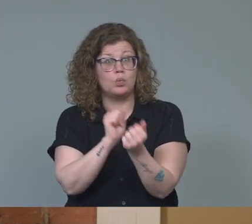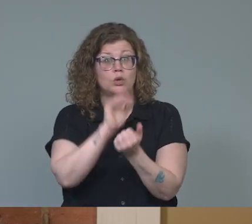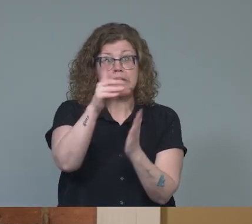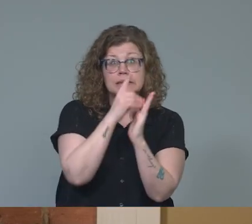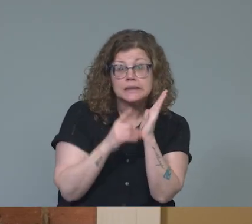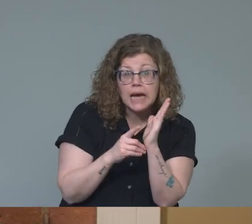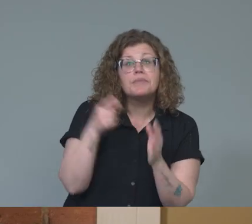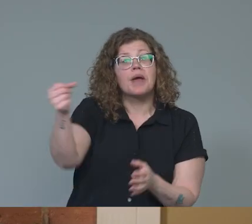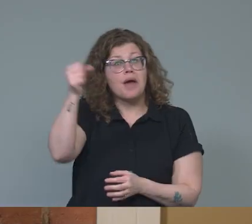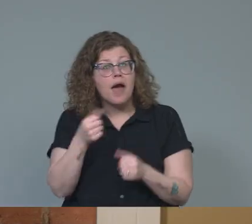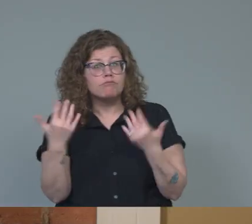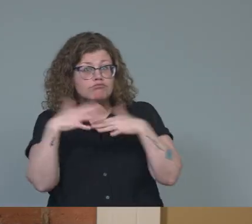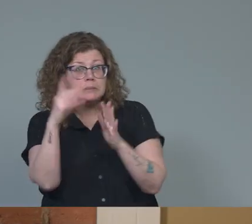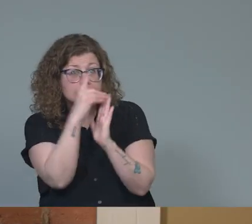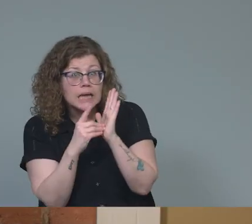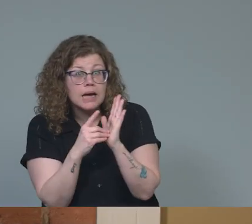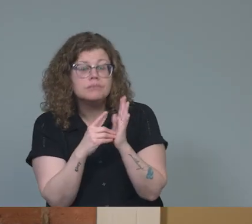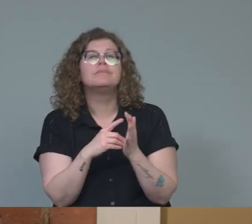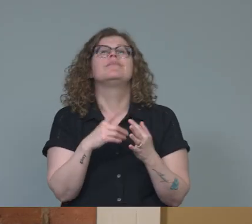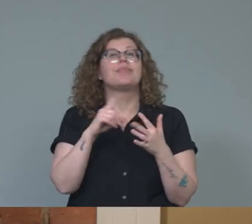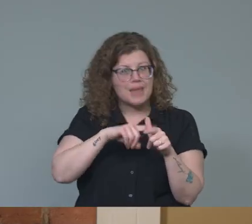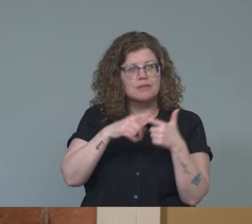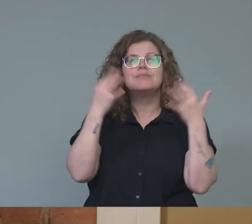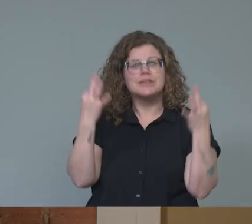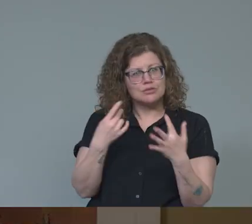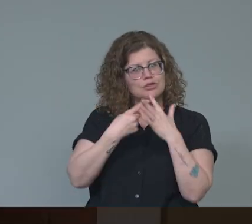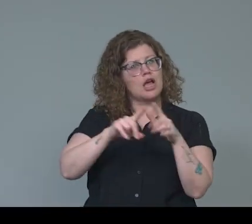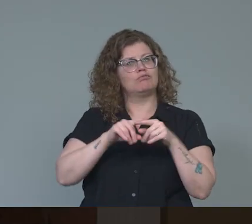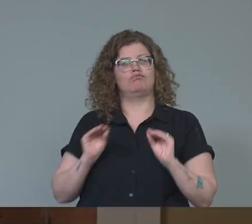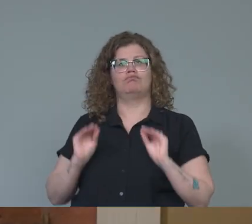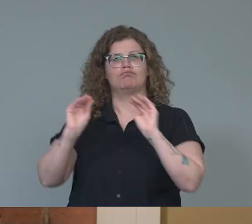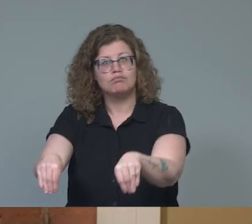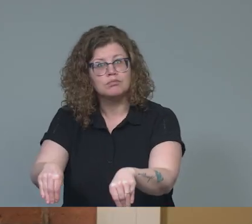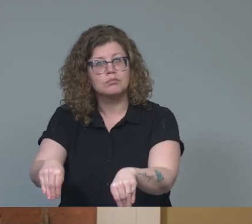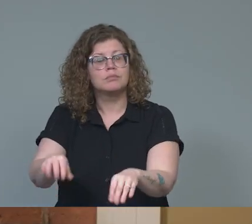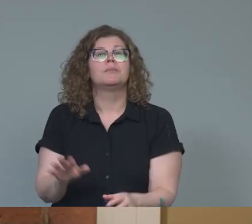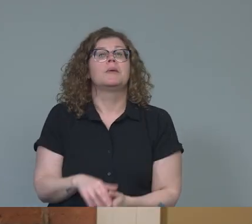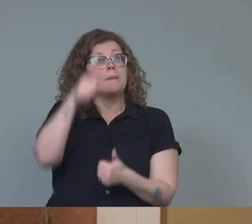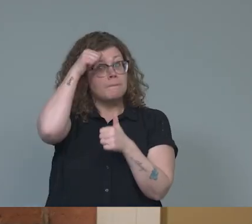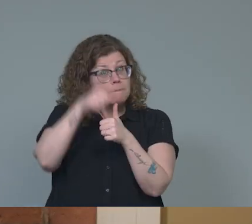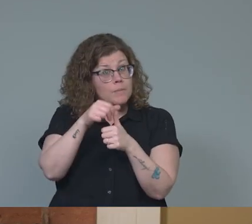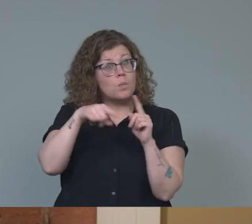every step of the way, to make sure that you get it to where it needs to be at the end. AJ’s resource guide will be really helpful for you